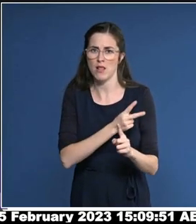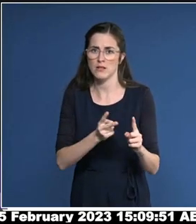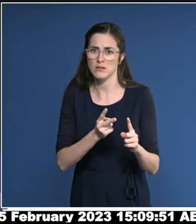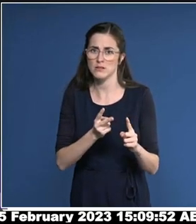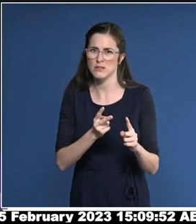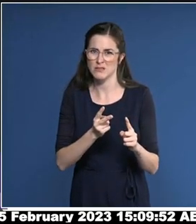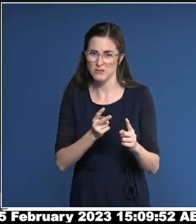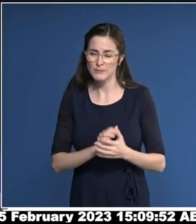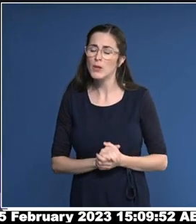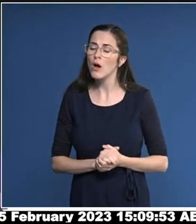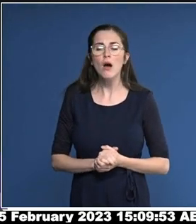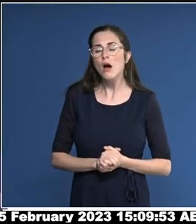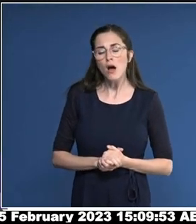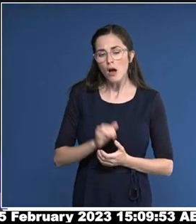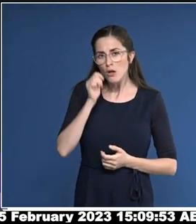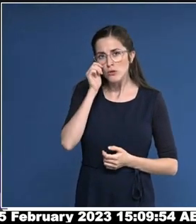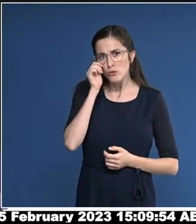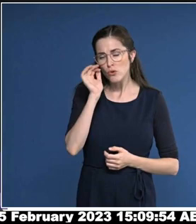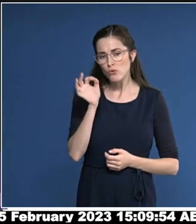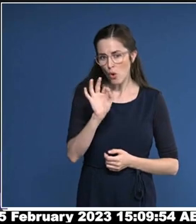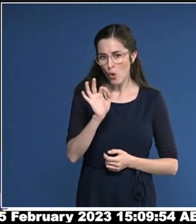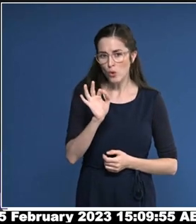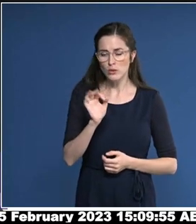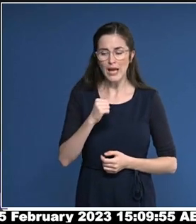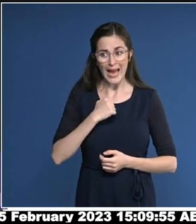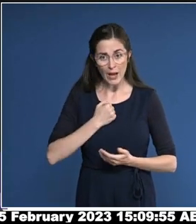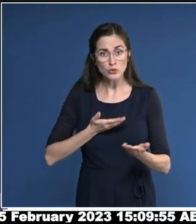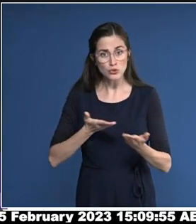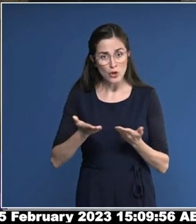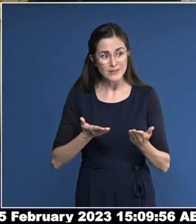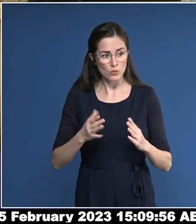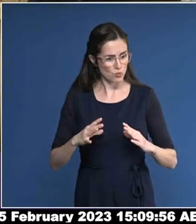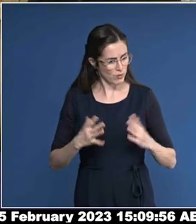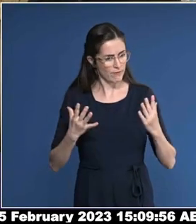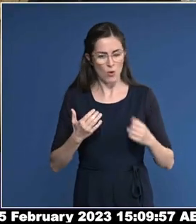No, I don't suggest our service is an inherent place of risk.